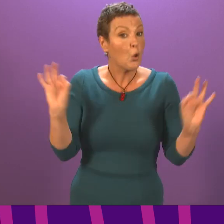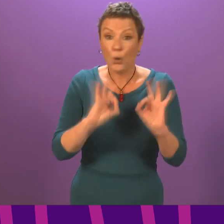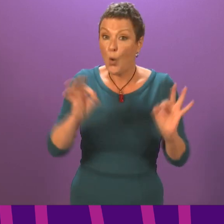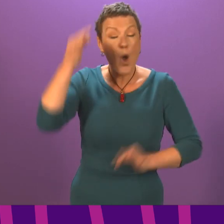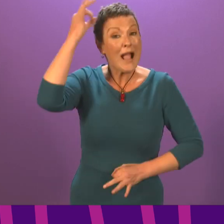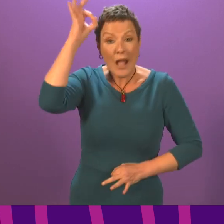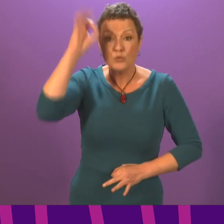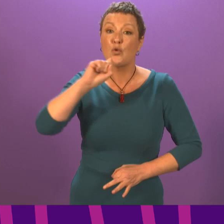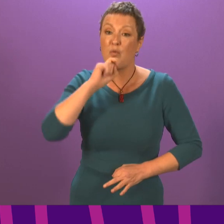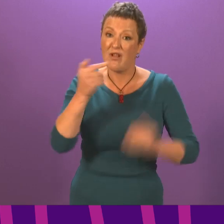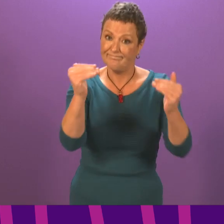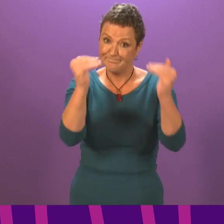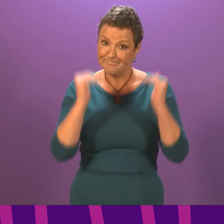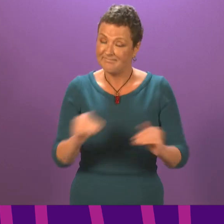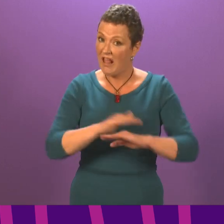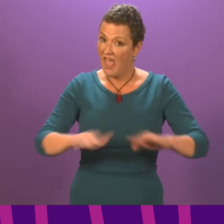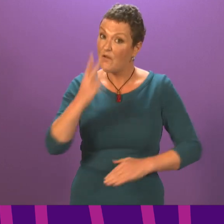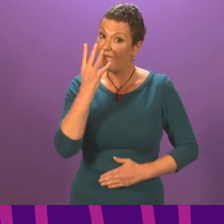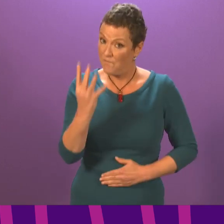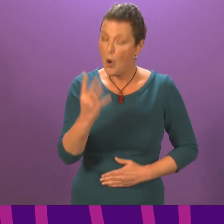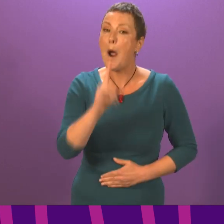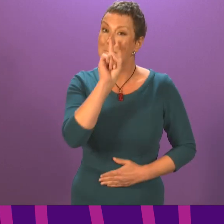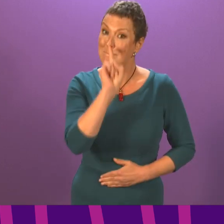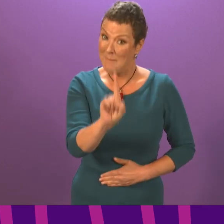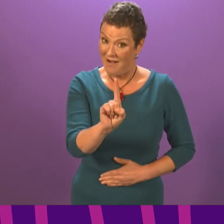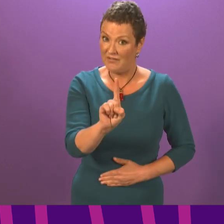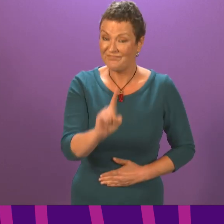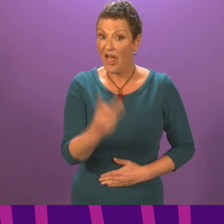will move to level 4 this week. However, three local authorities that are currently in level